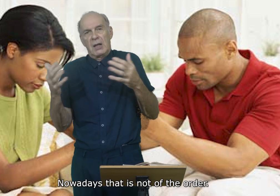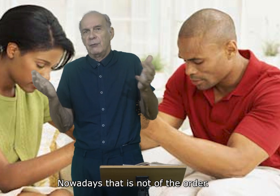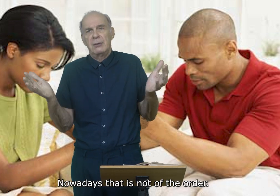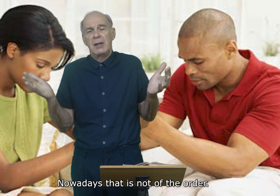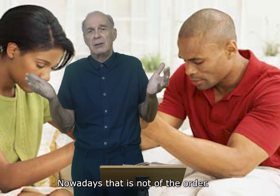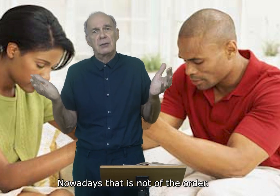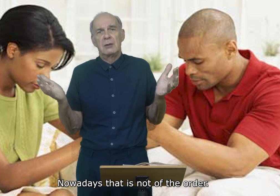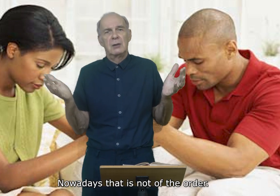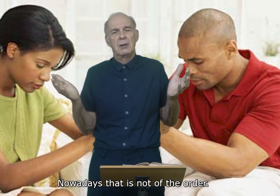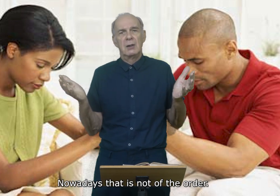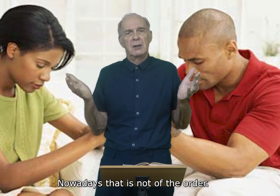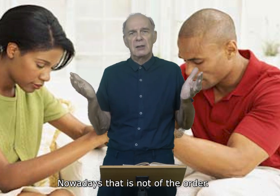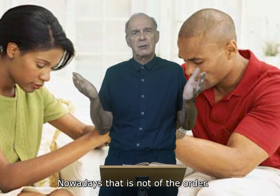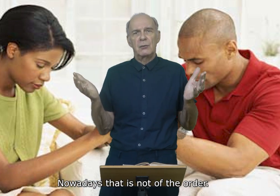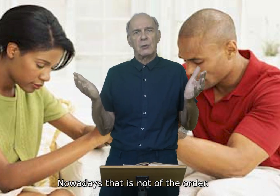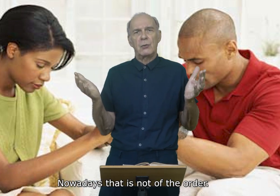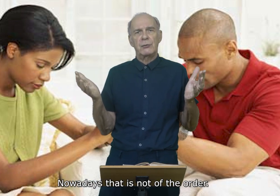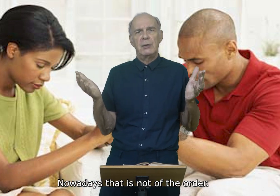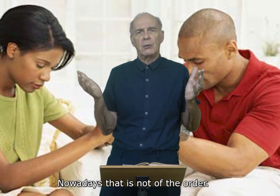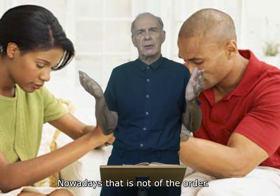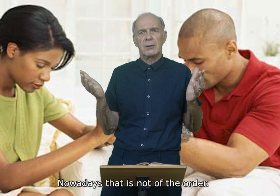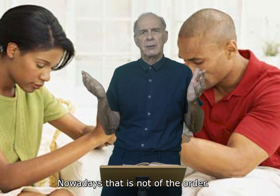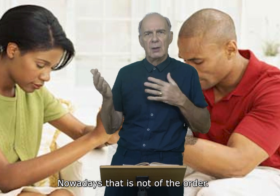Nowadays that is not of the order.